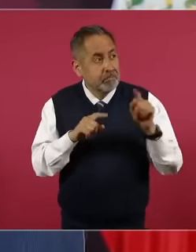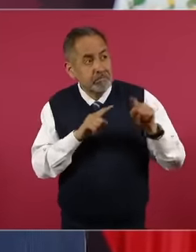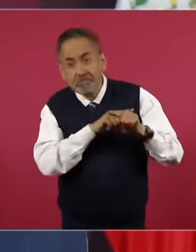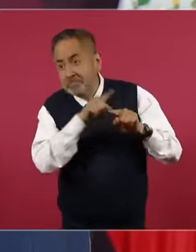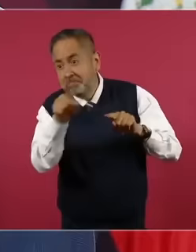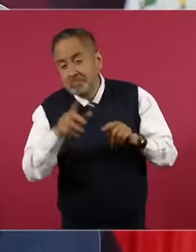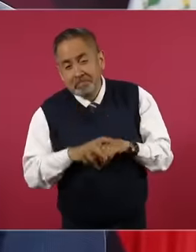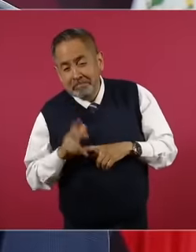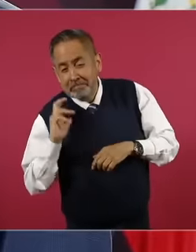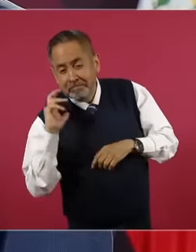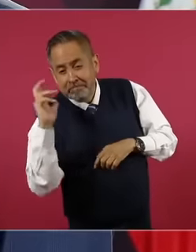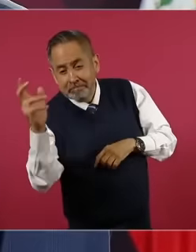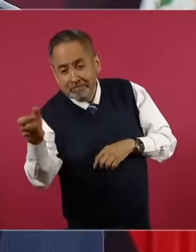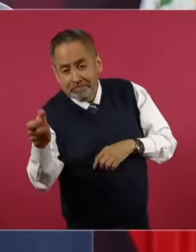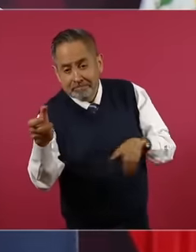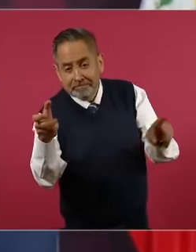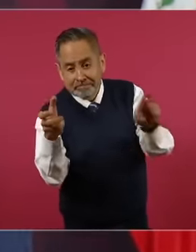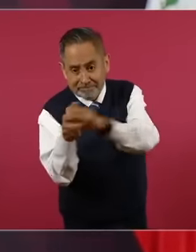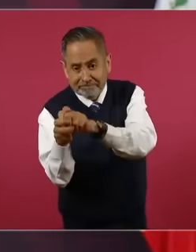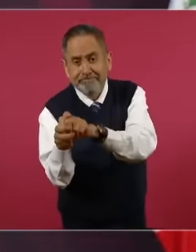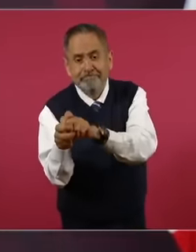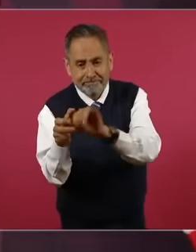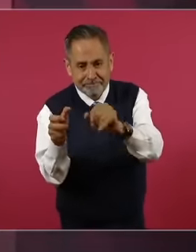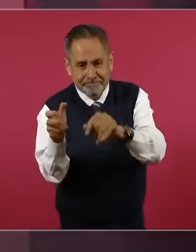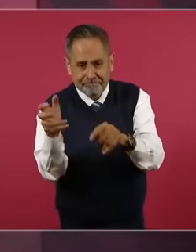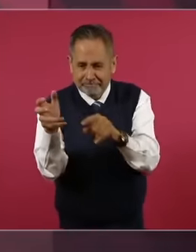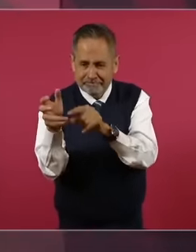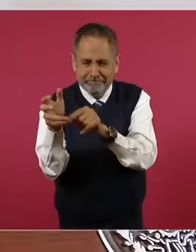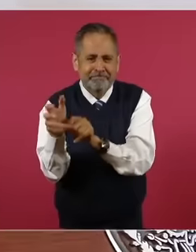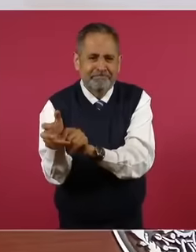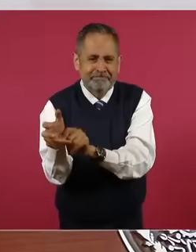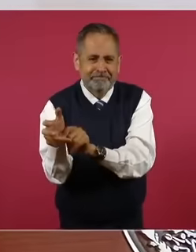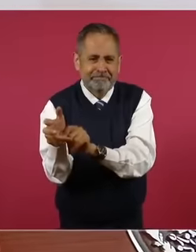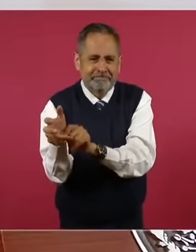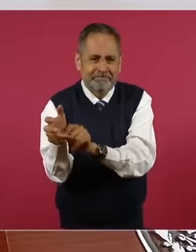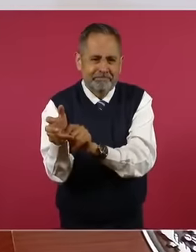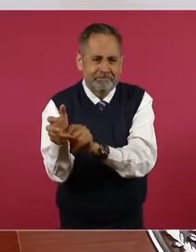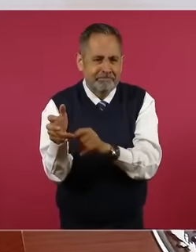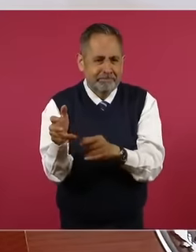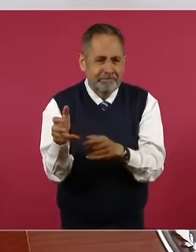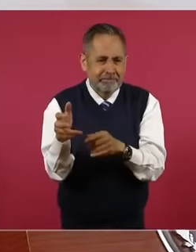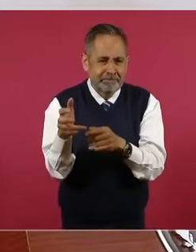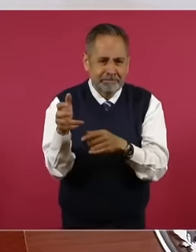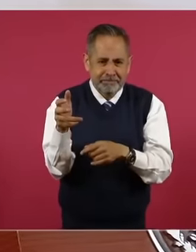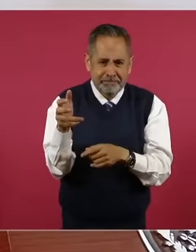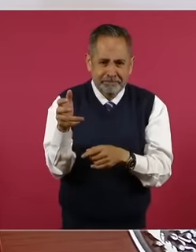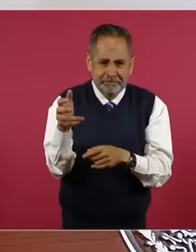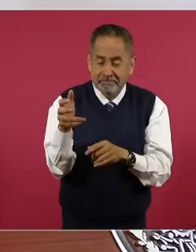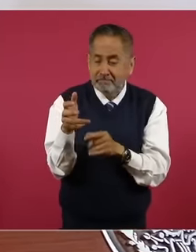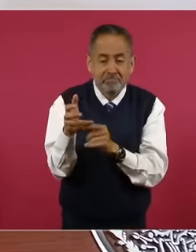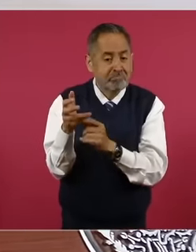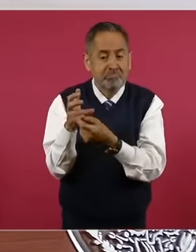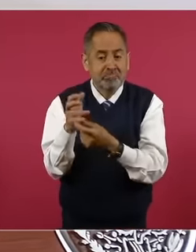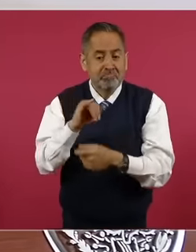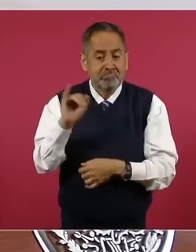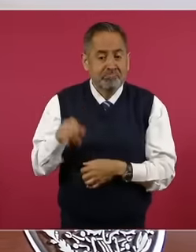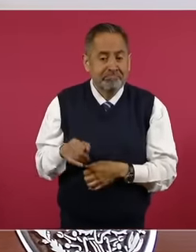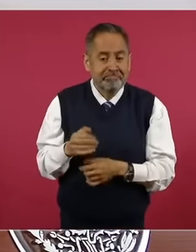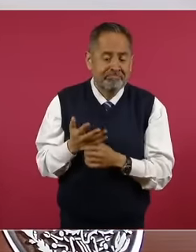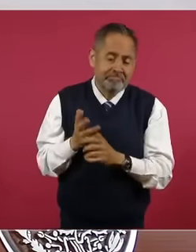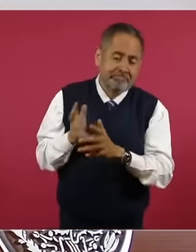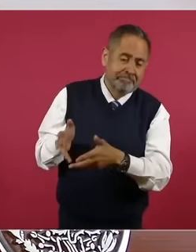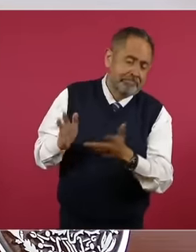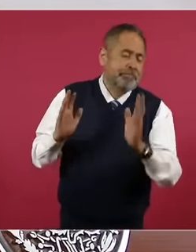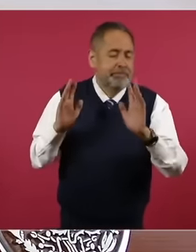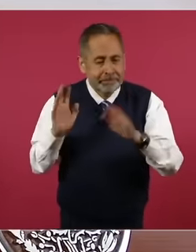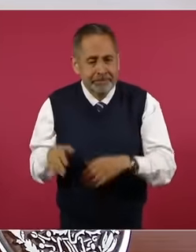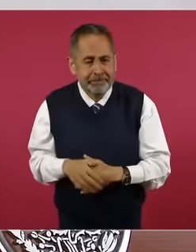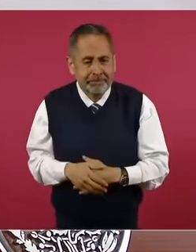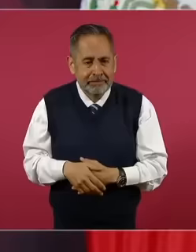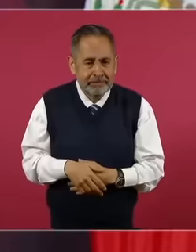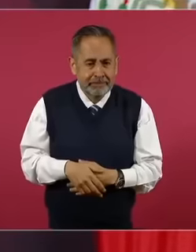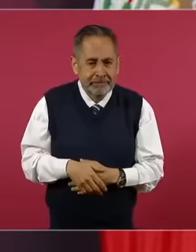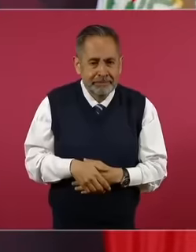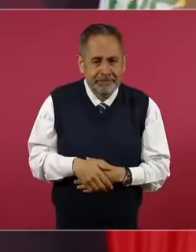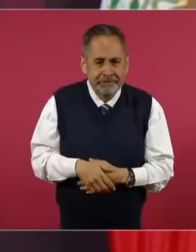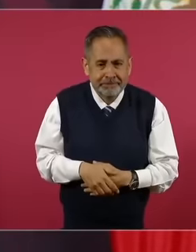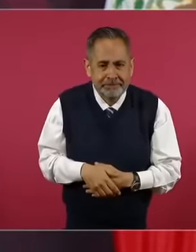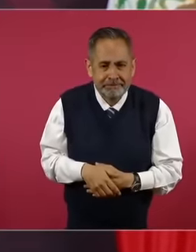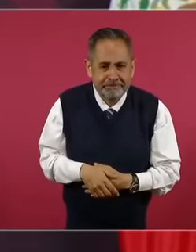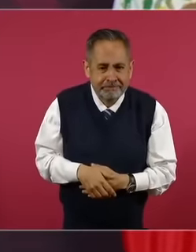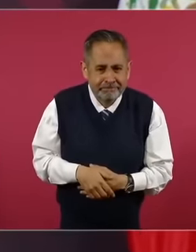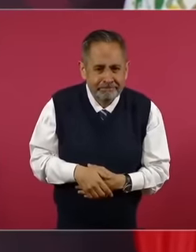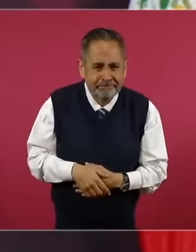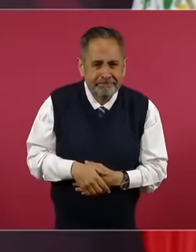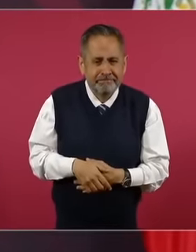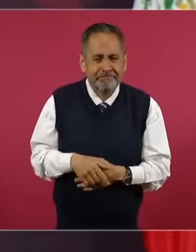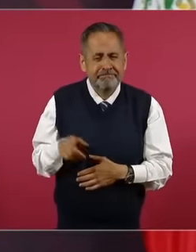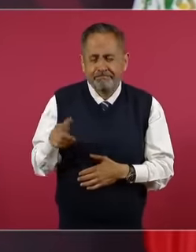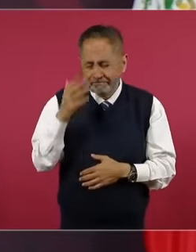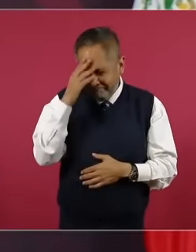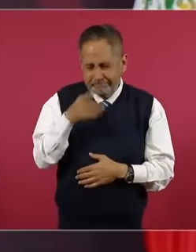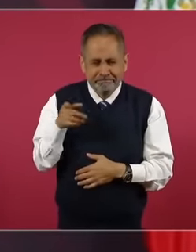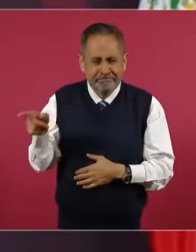a catch but my hand stayed down and I couldn't compose myself finger So now eh just Laura this